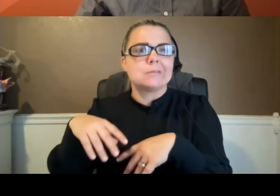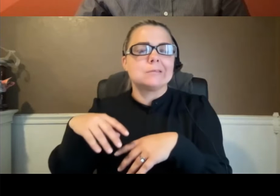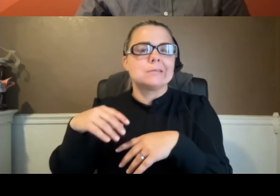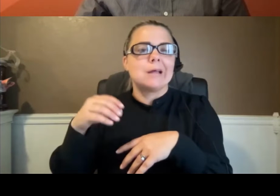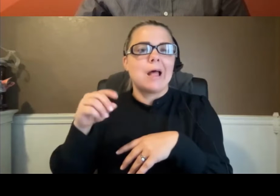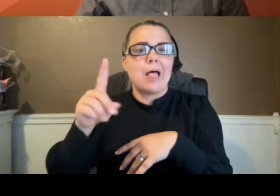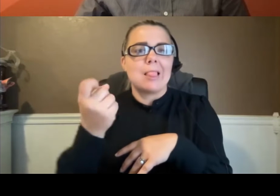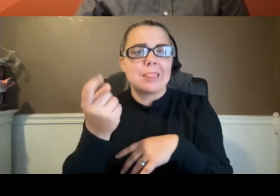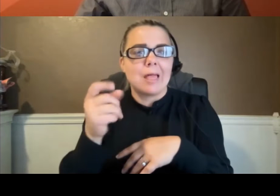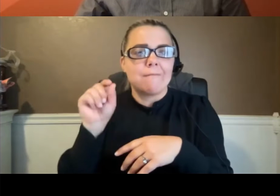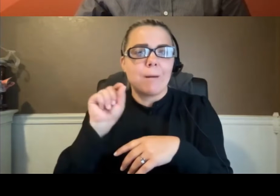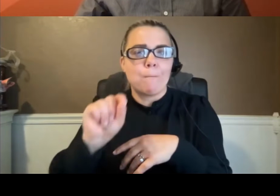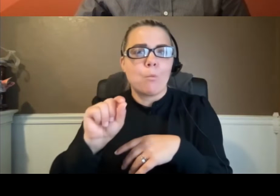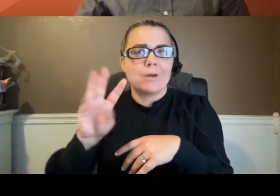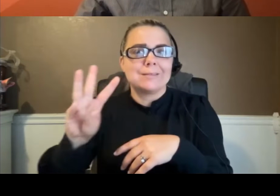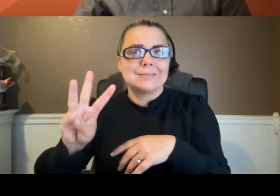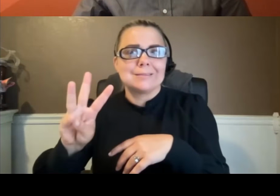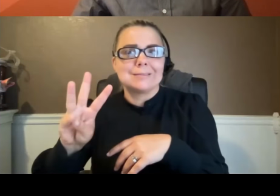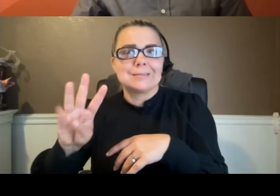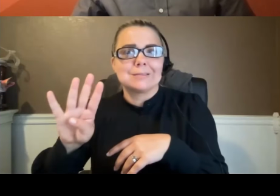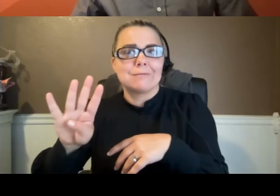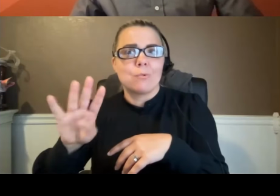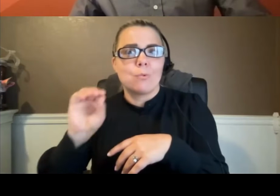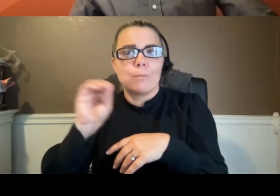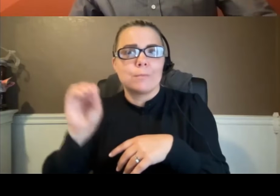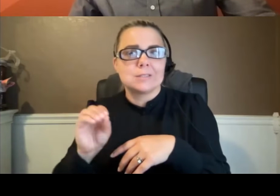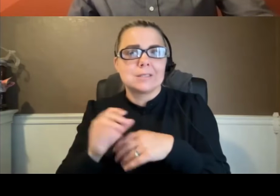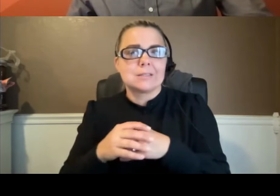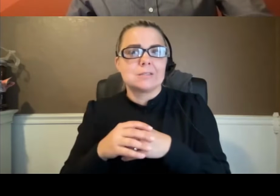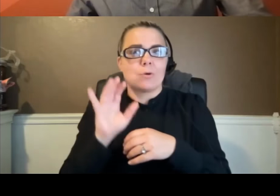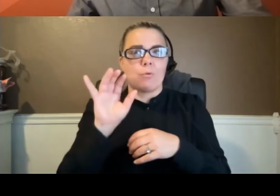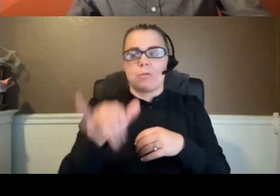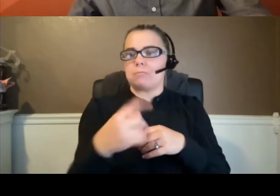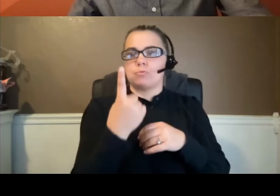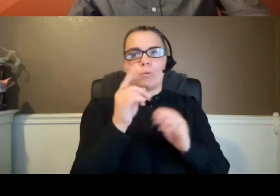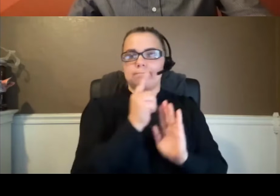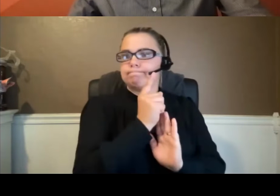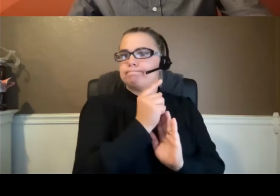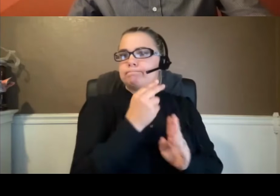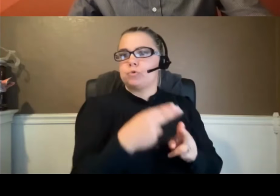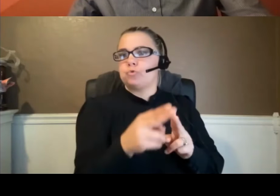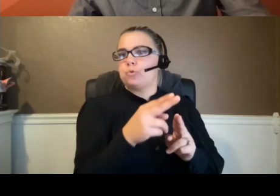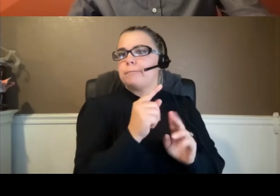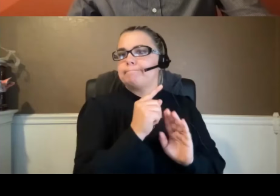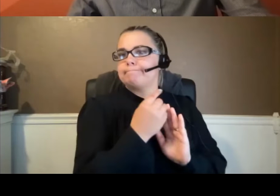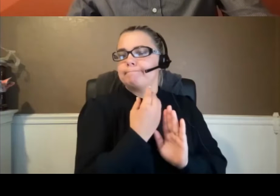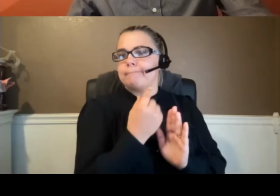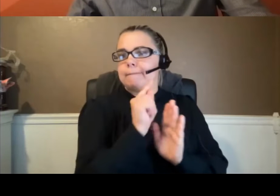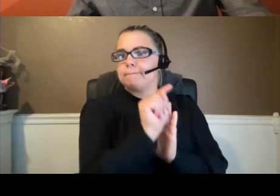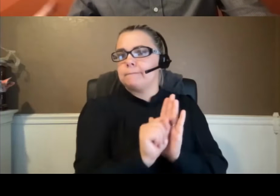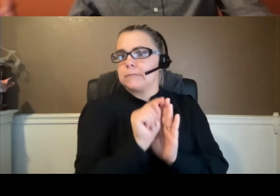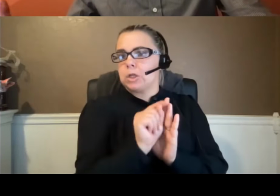[Thomas]: Yeah, so that was just a clip of how if somebody is using a screen reader how